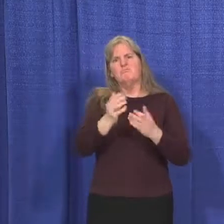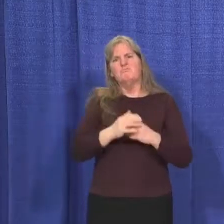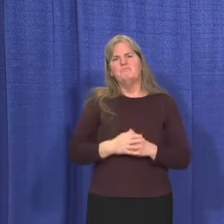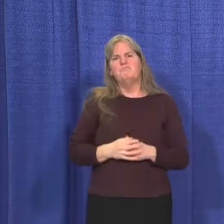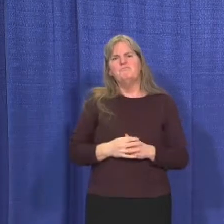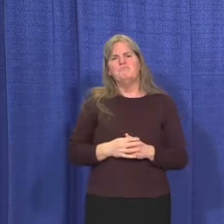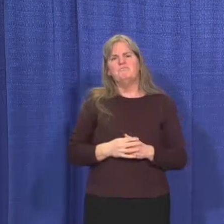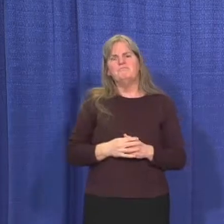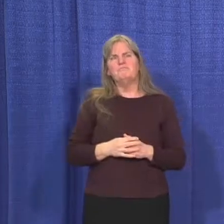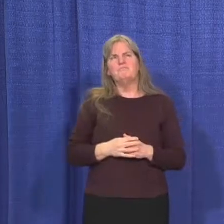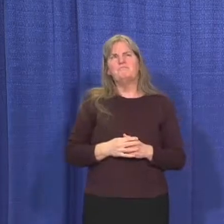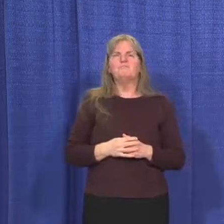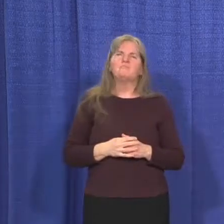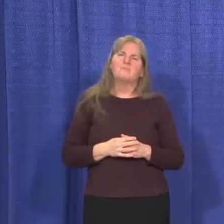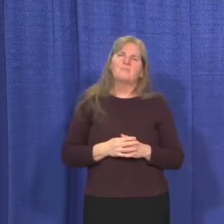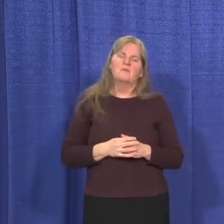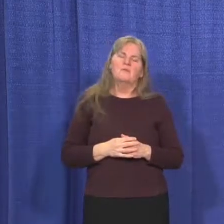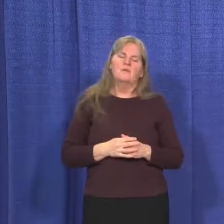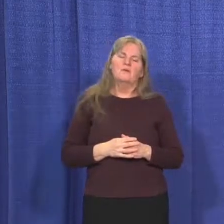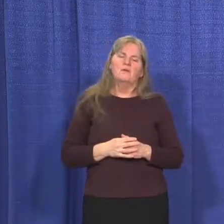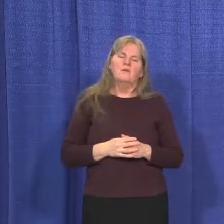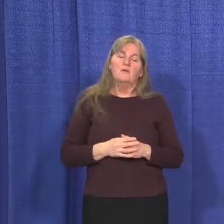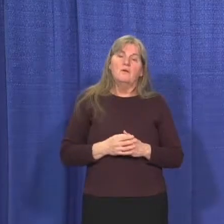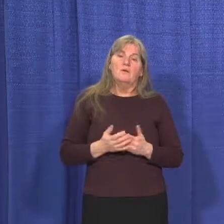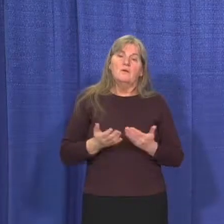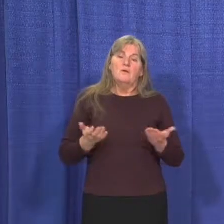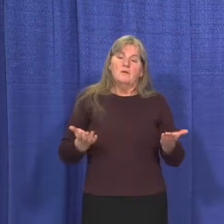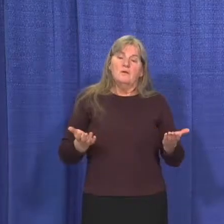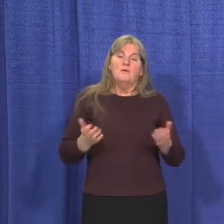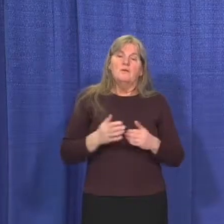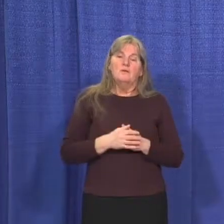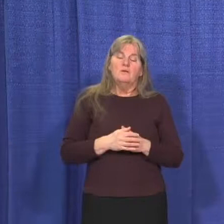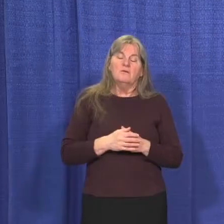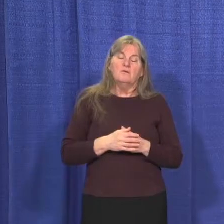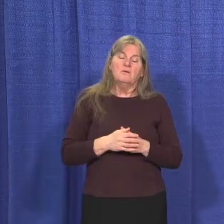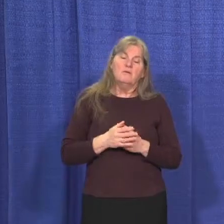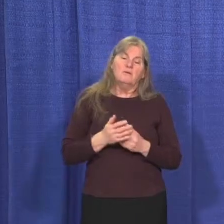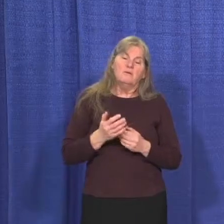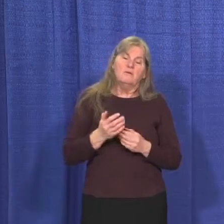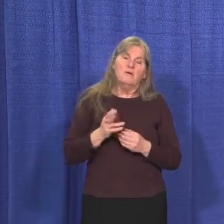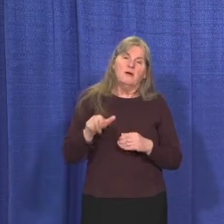soon as practical. So clearly people want to know